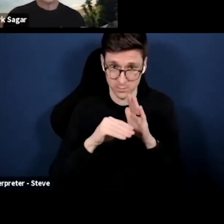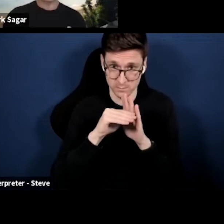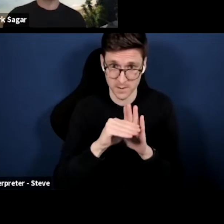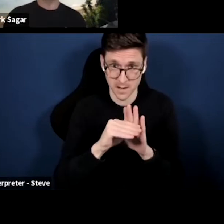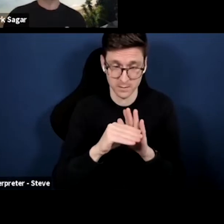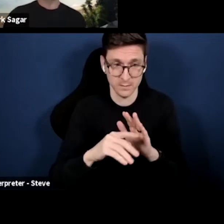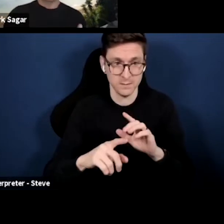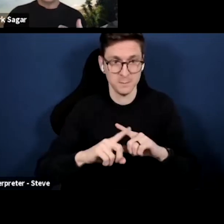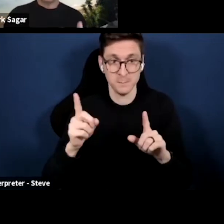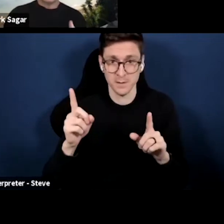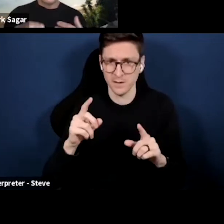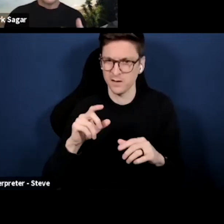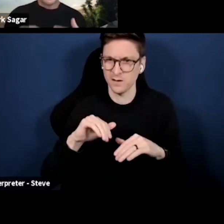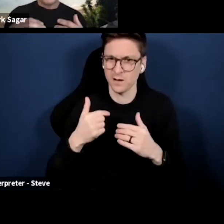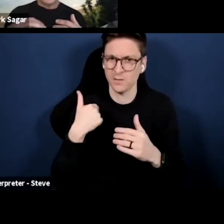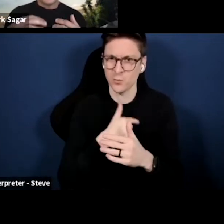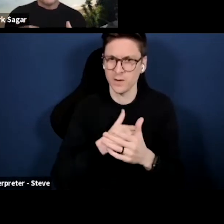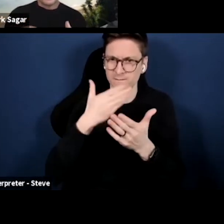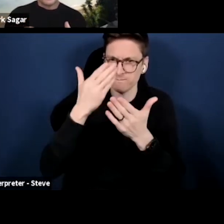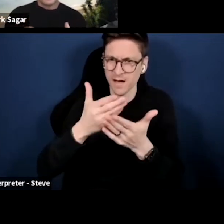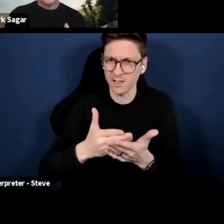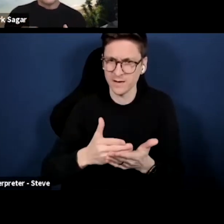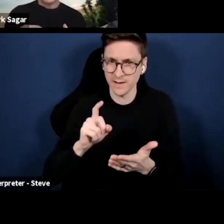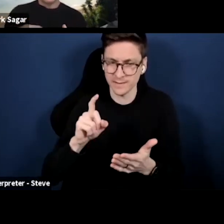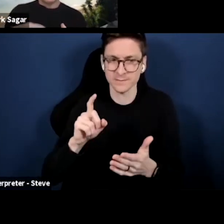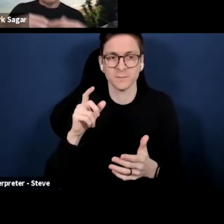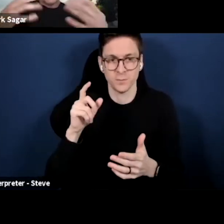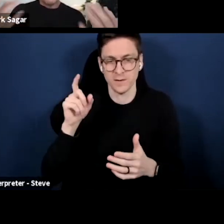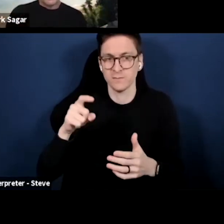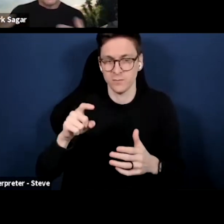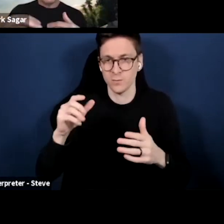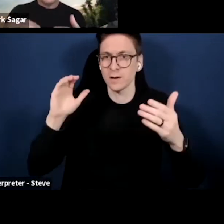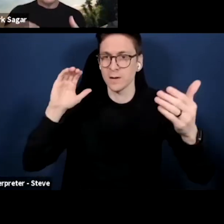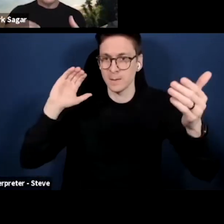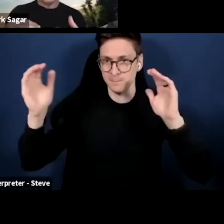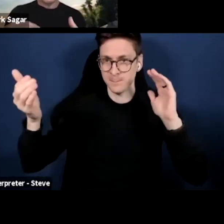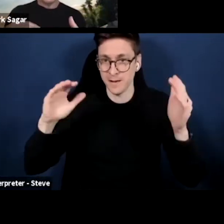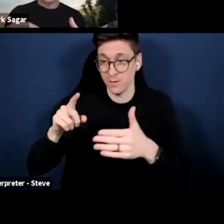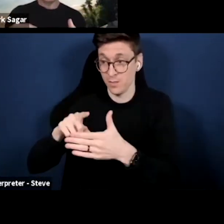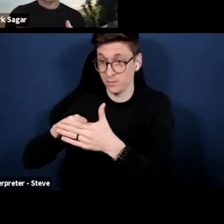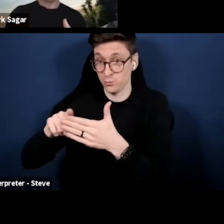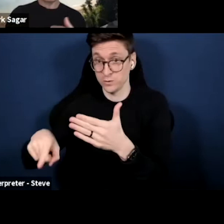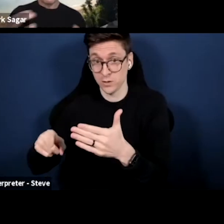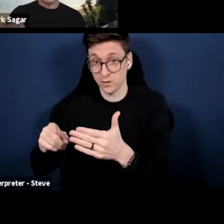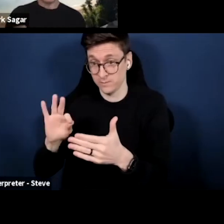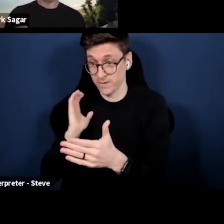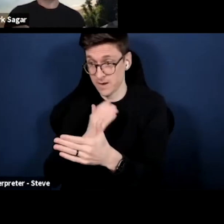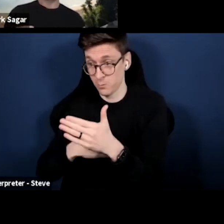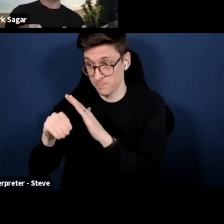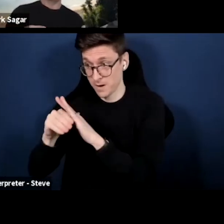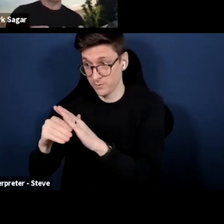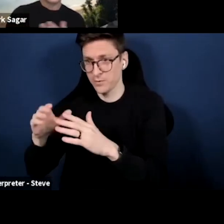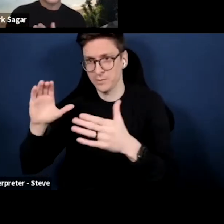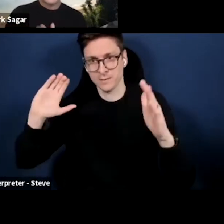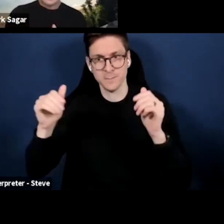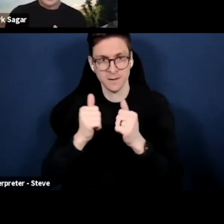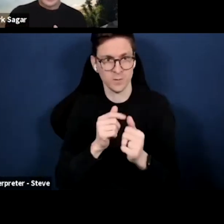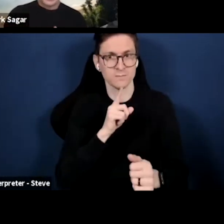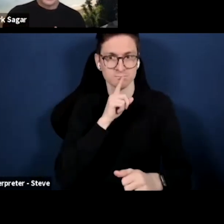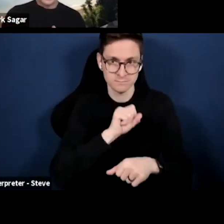them then we want to be able to compare the result of all these models with real babies and so